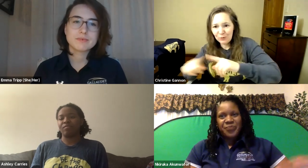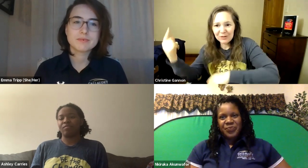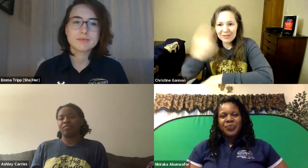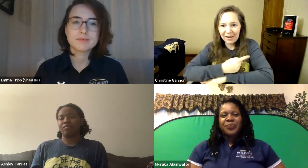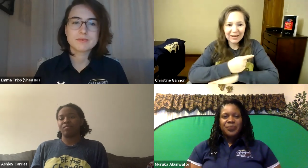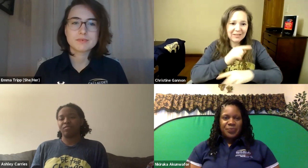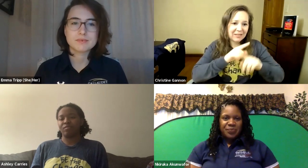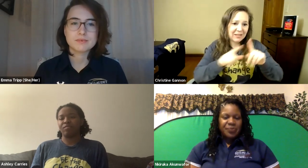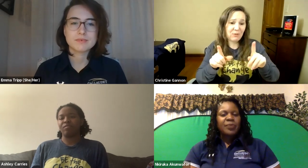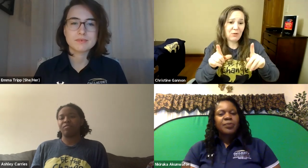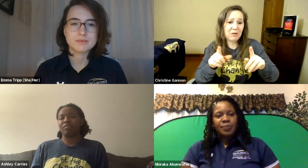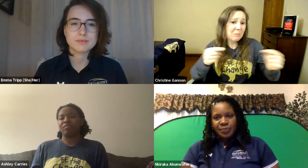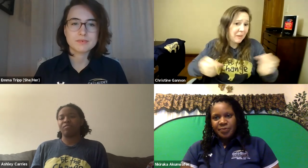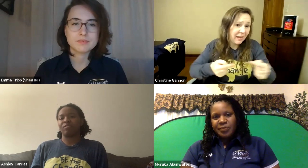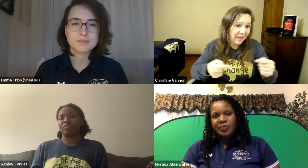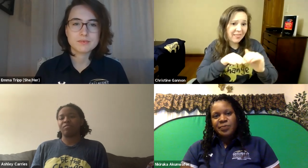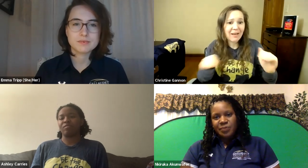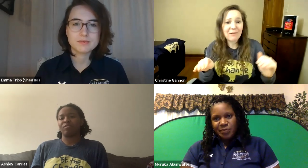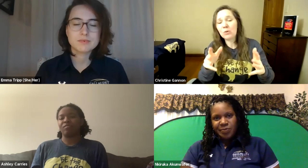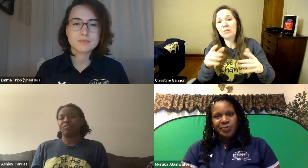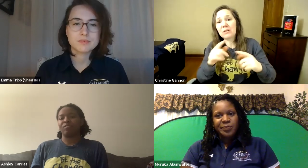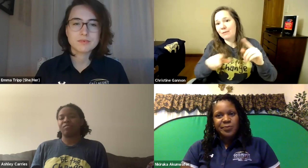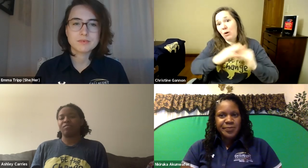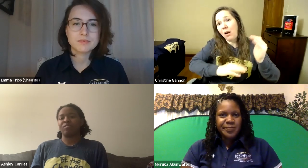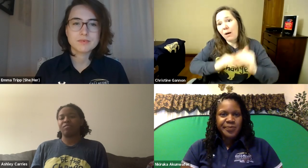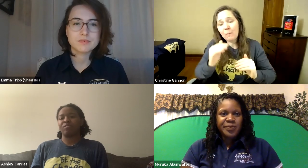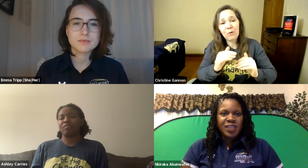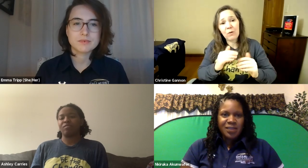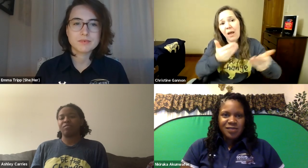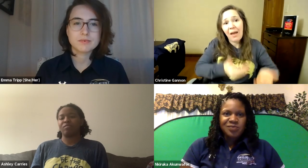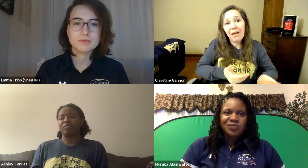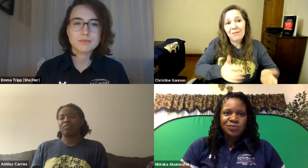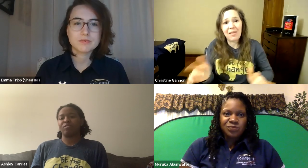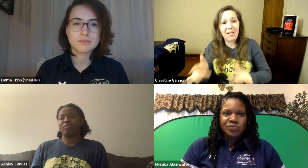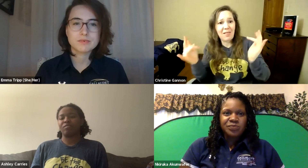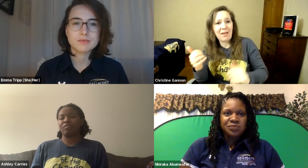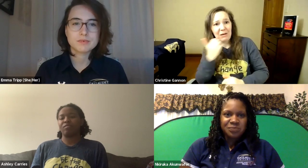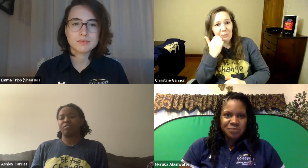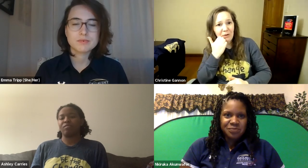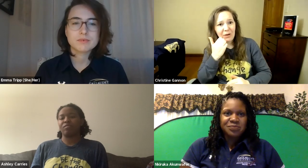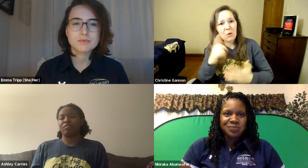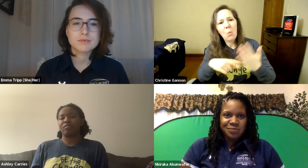Women have different days, there are different pain levels. Some periods are heavier, some are lighter